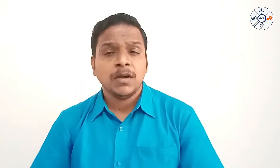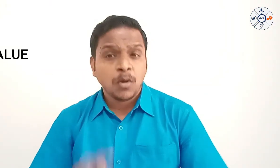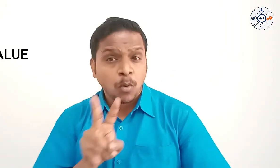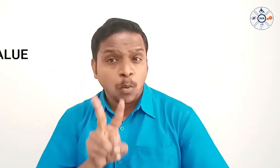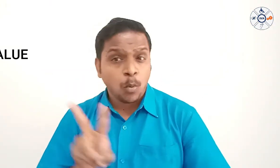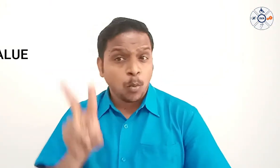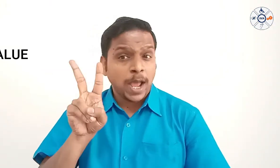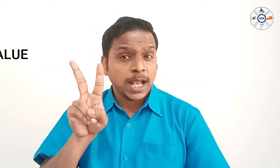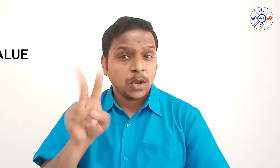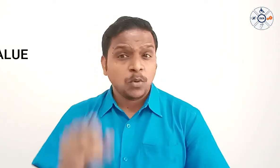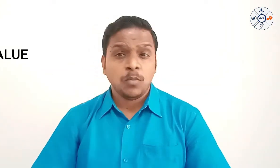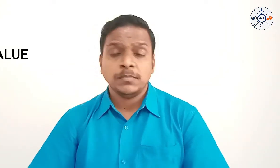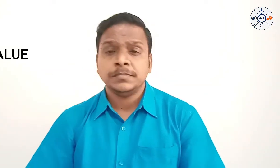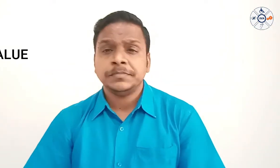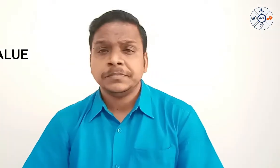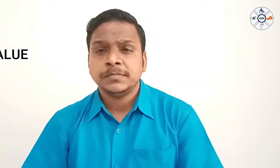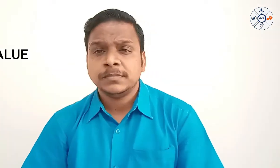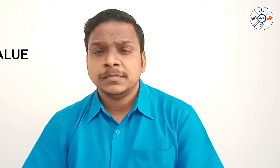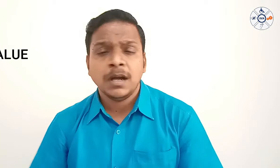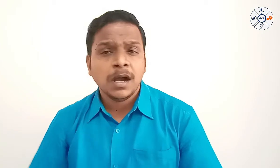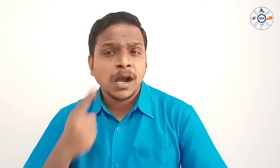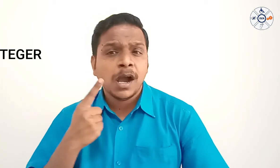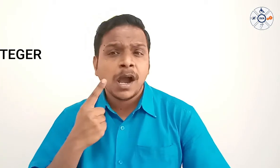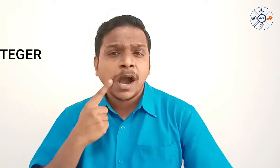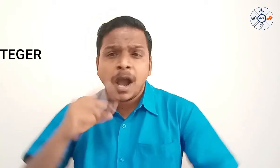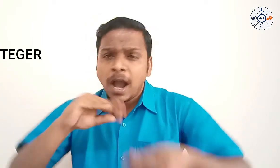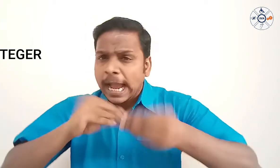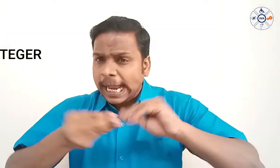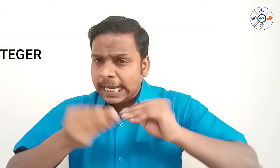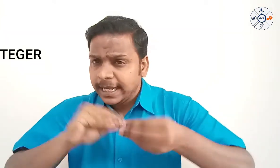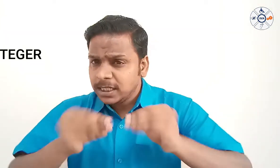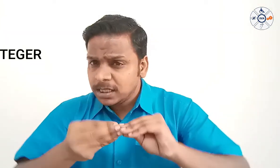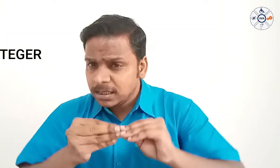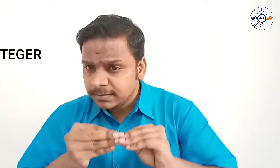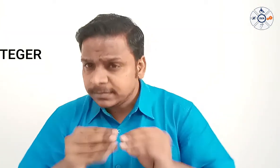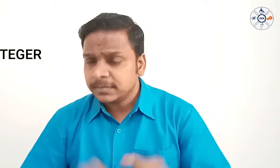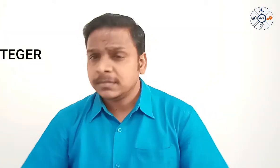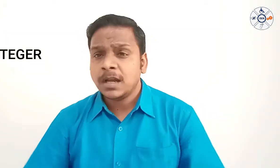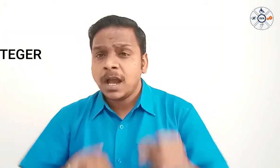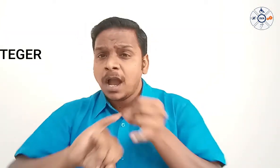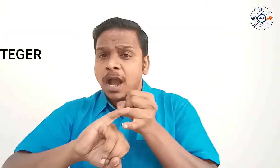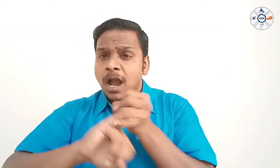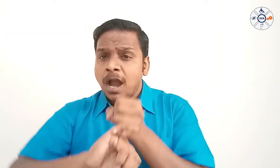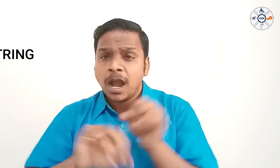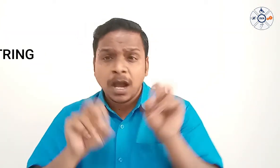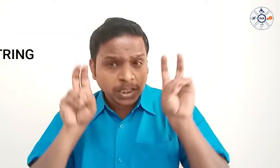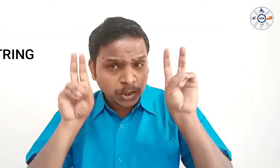Value Integer